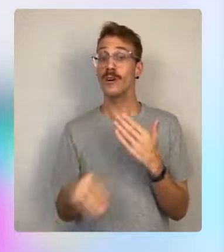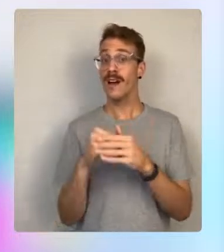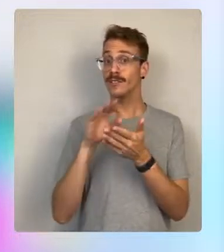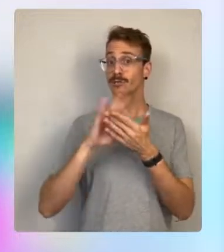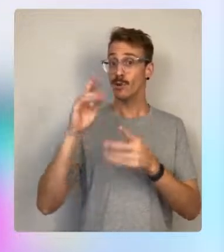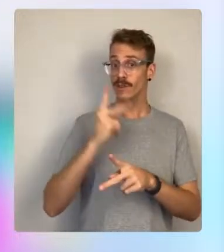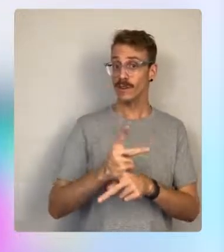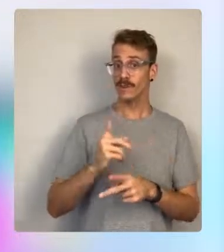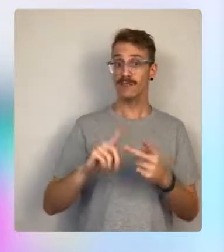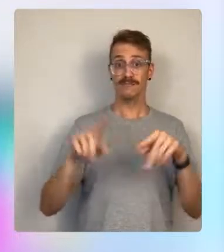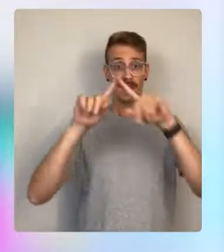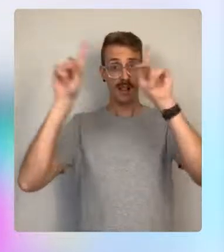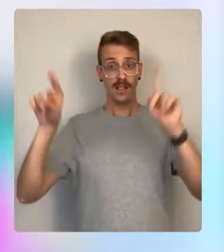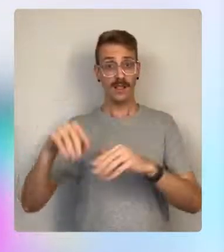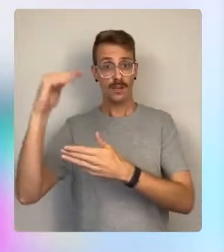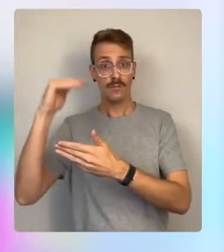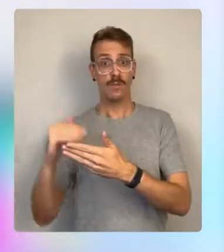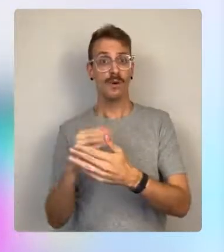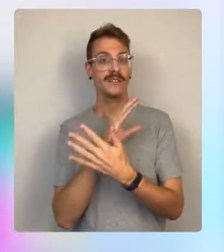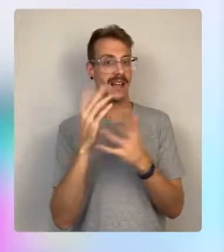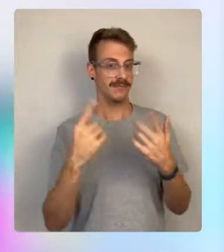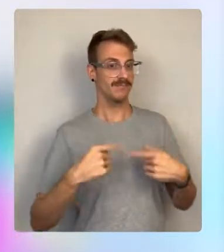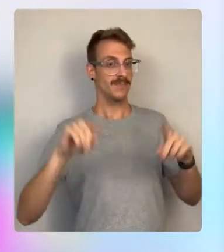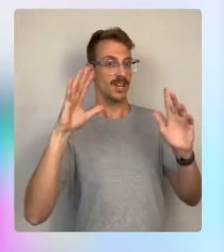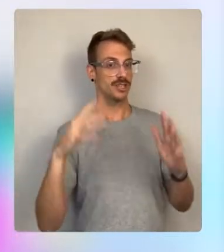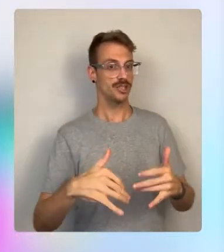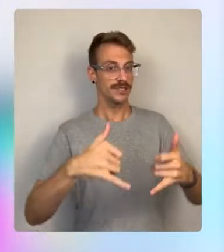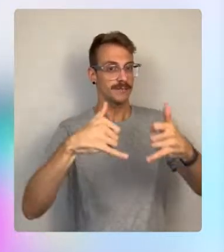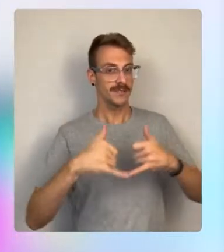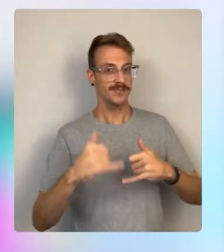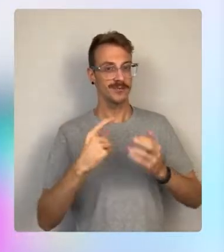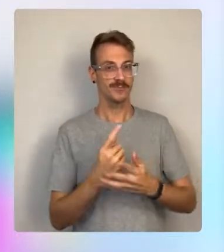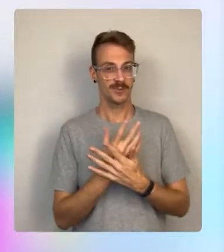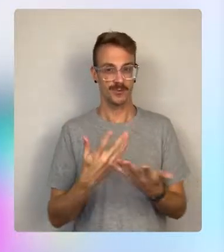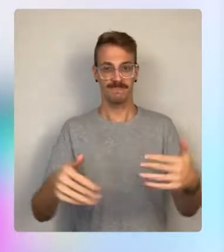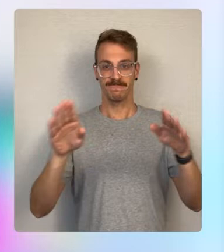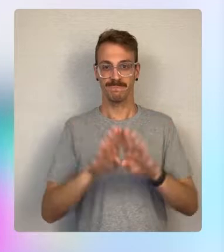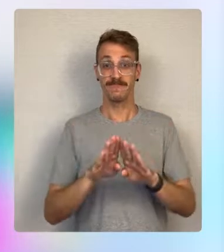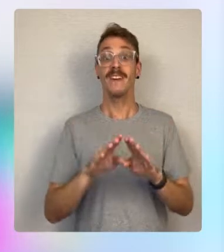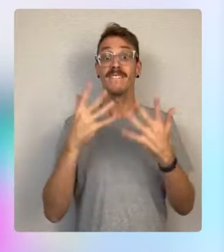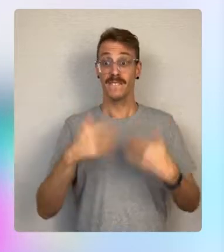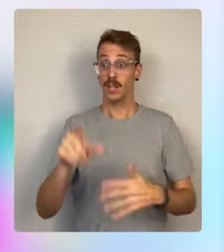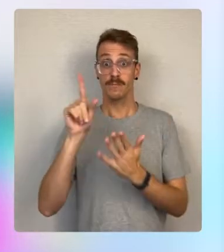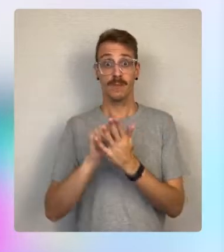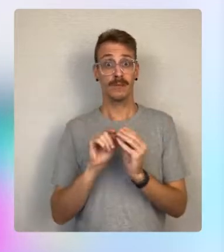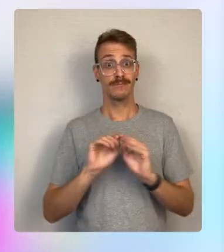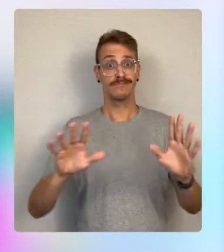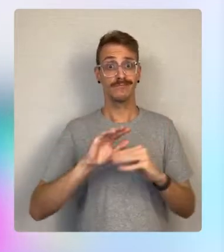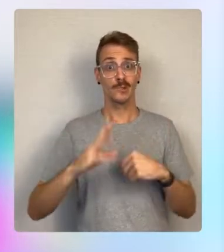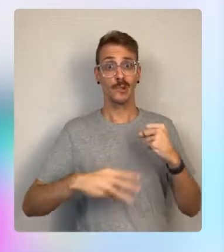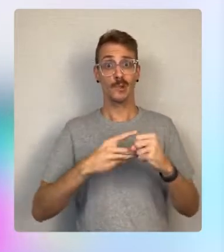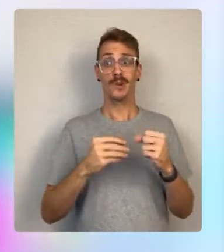and achievements to tie it all together. When we're done, we'll publish the world so that everyone can jump in and try it out.